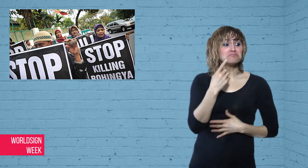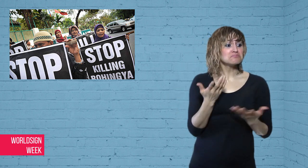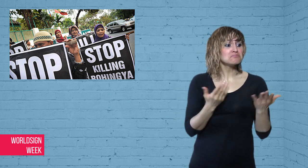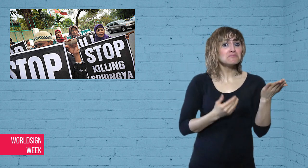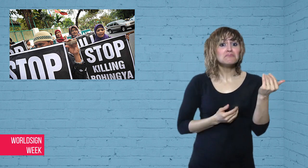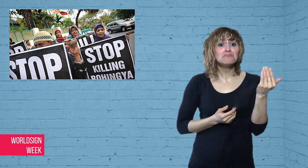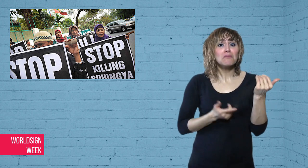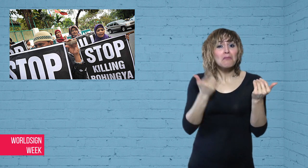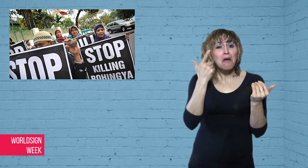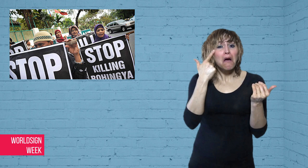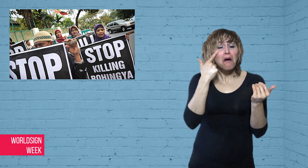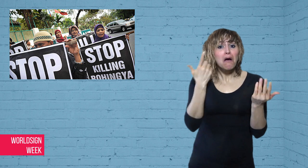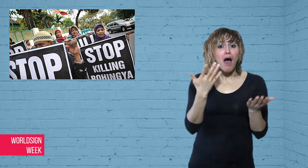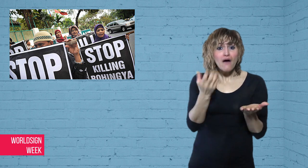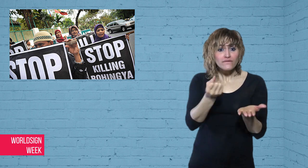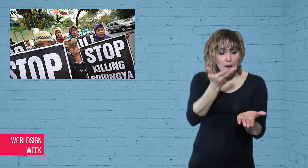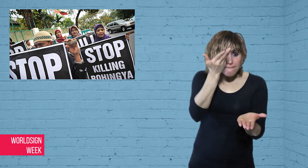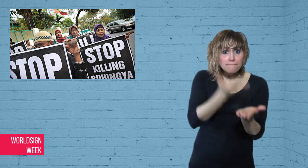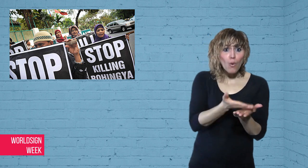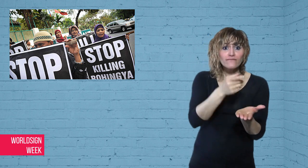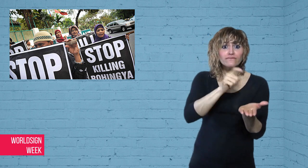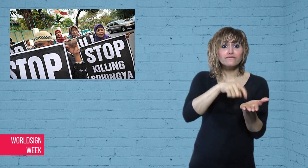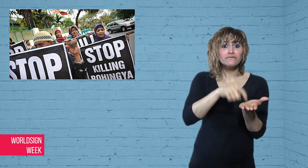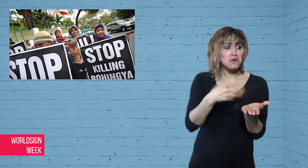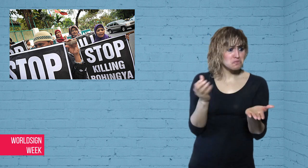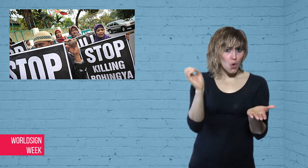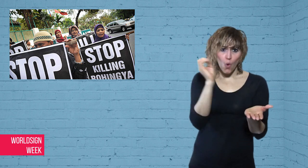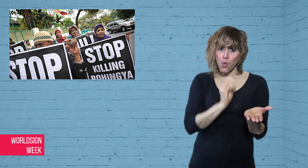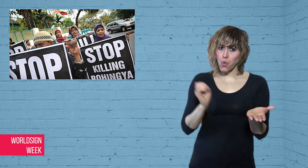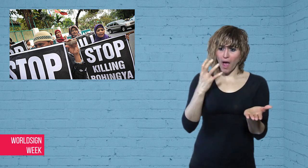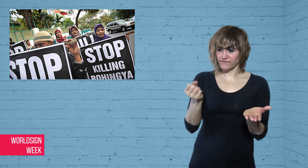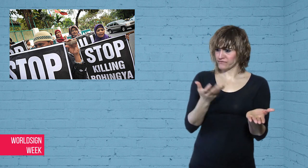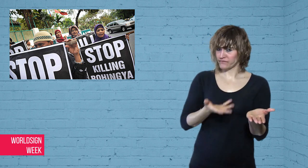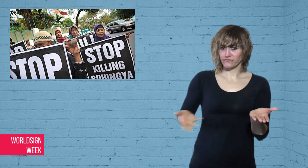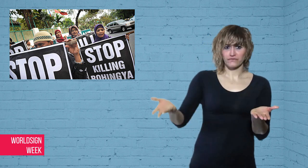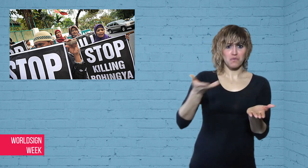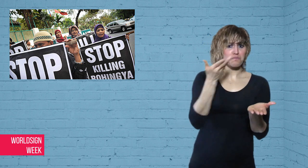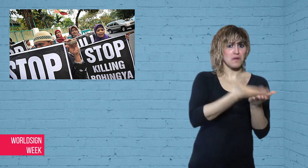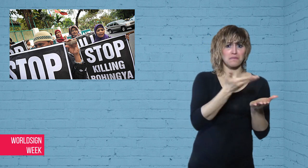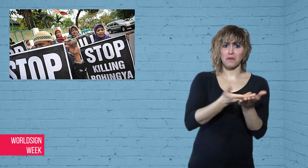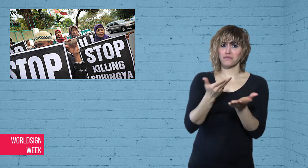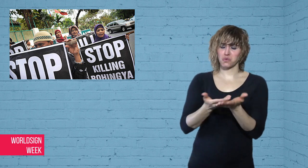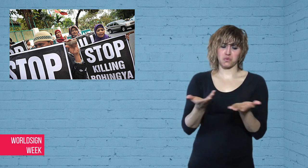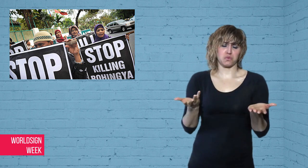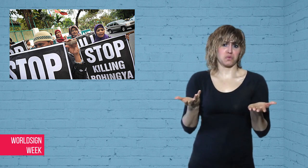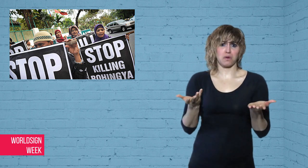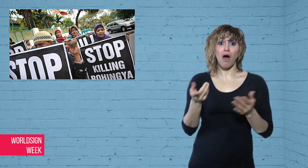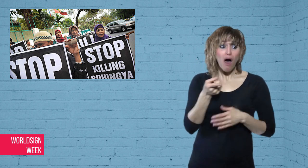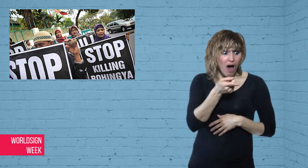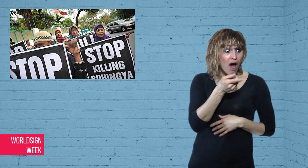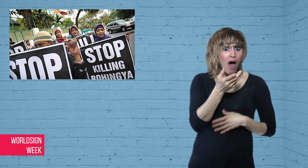no proof, and rejected any